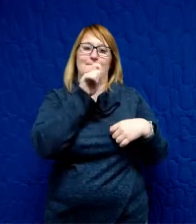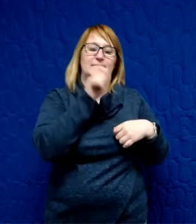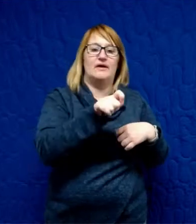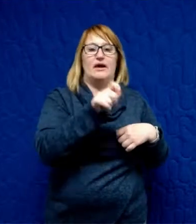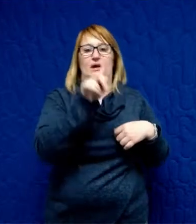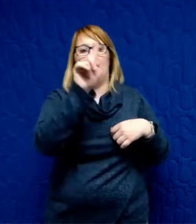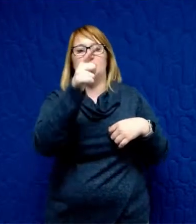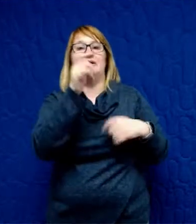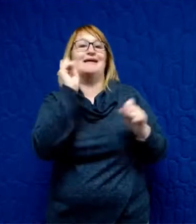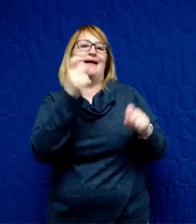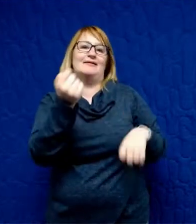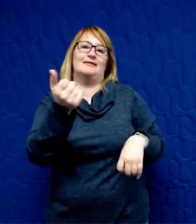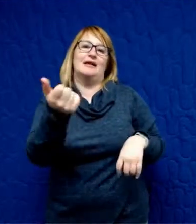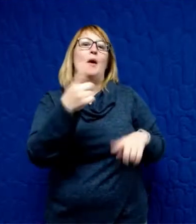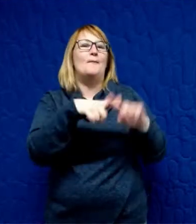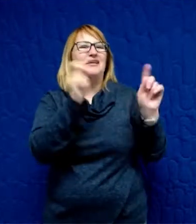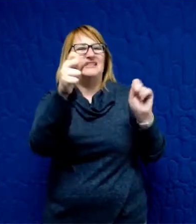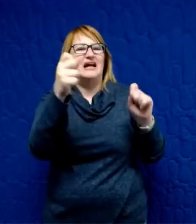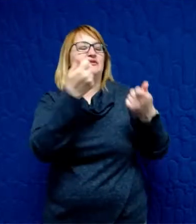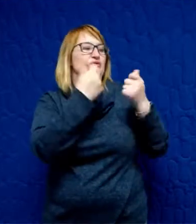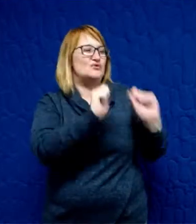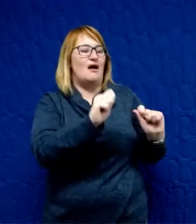you can just delete it out. But try exactly what Simon saying to delete it